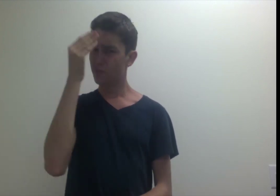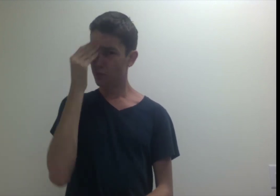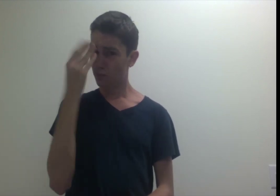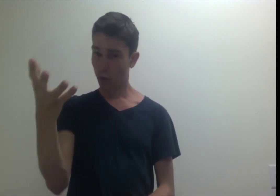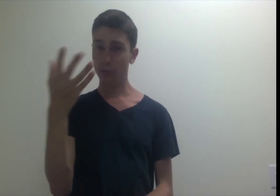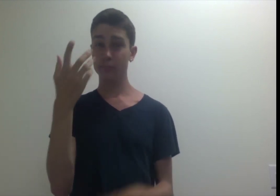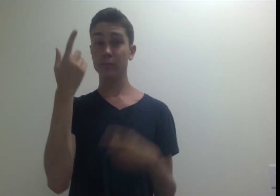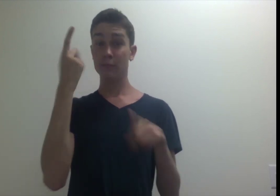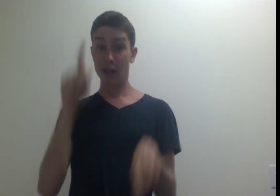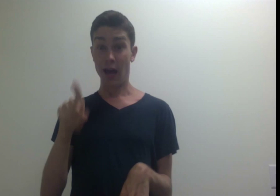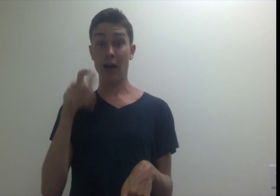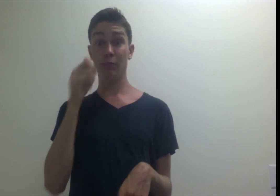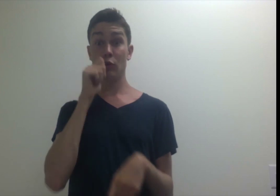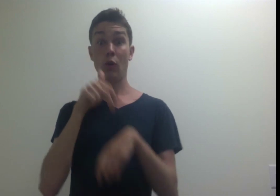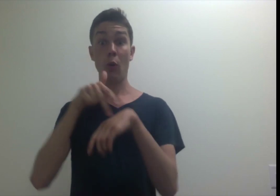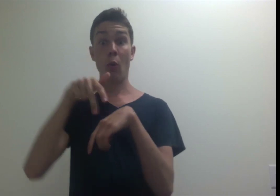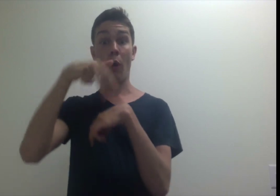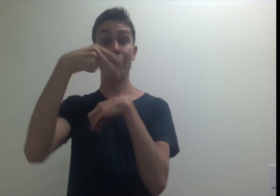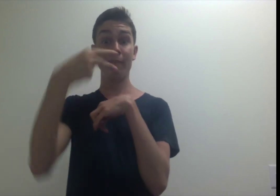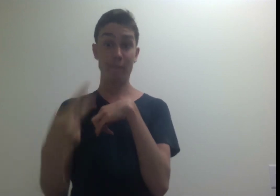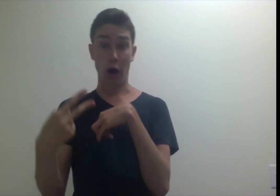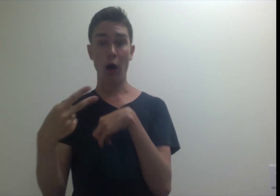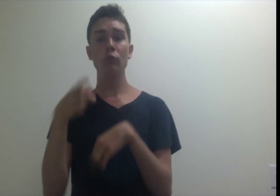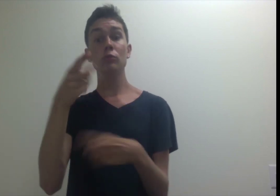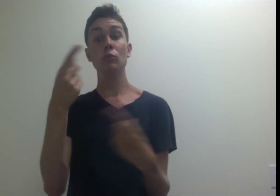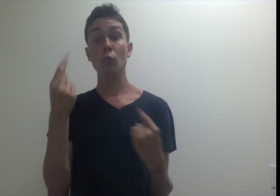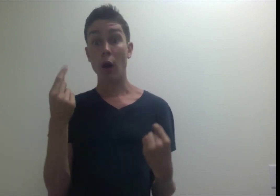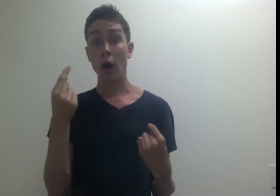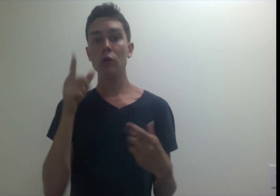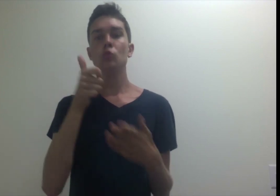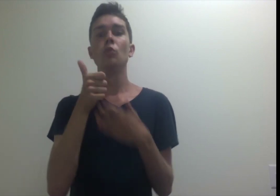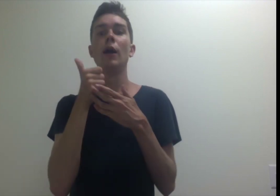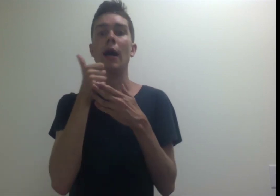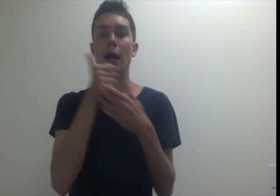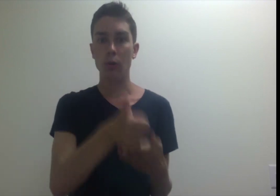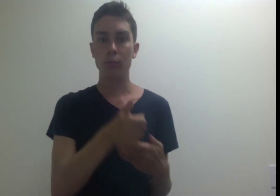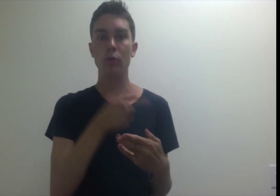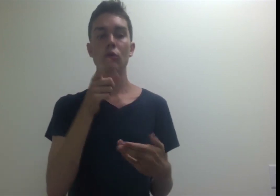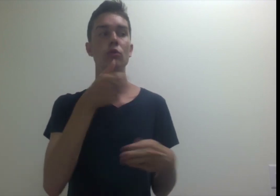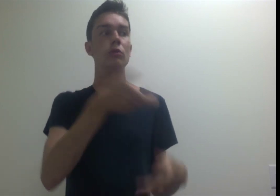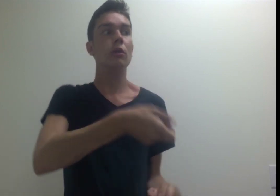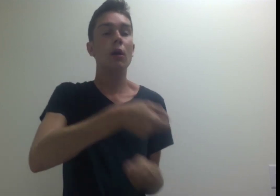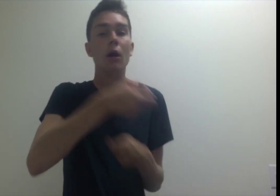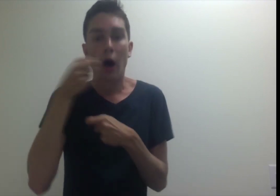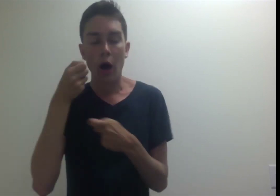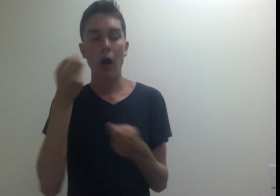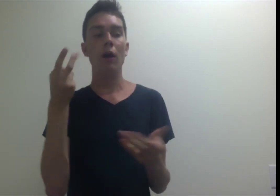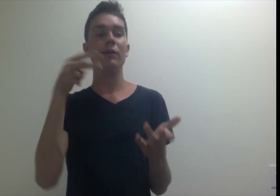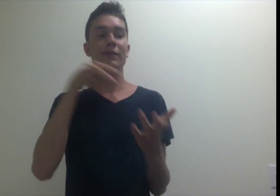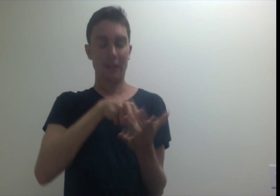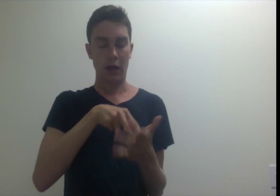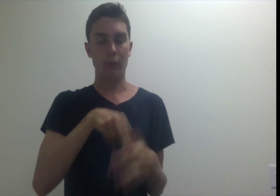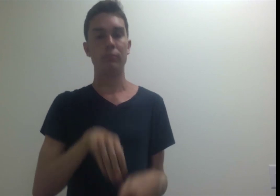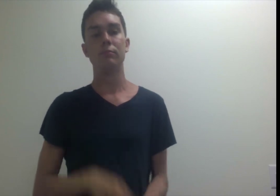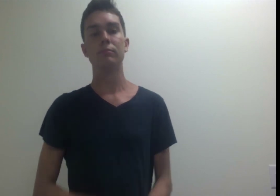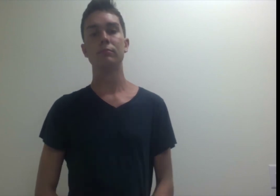Note; if a girl falls down help her get back up.